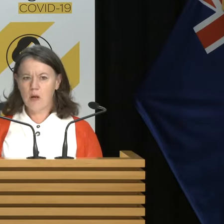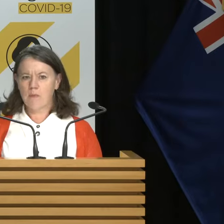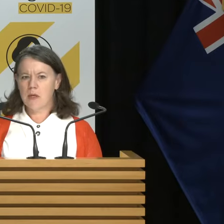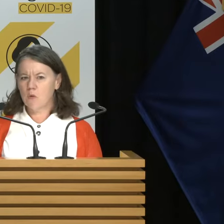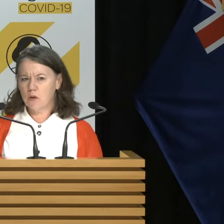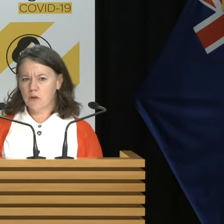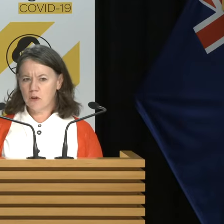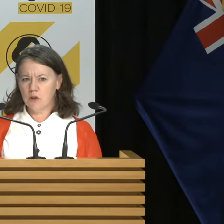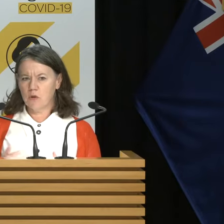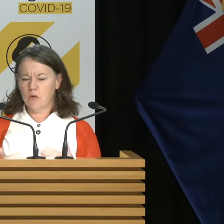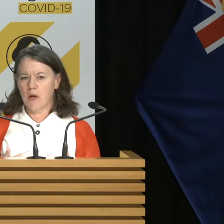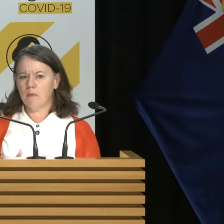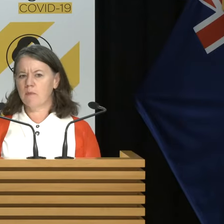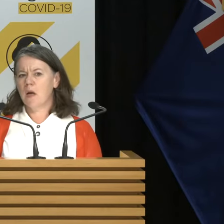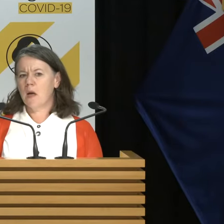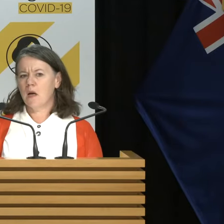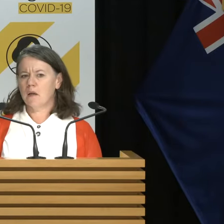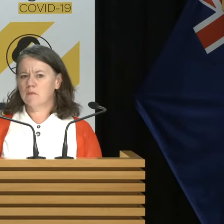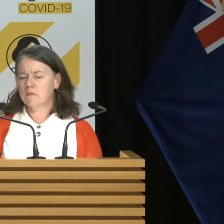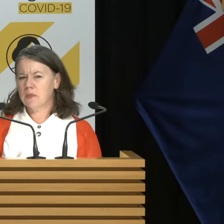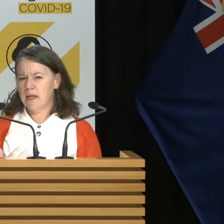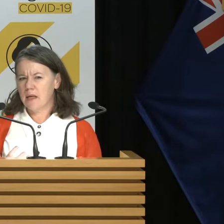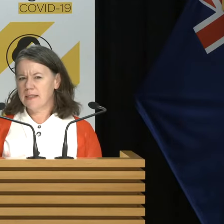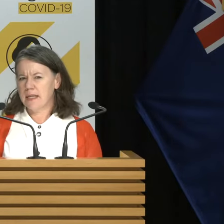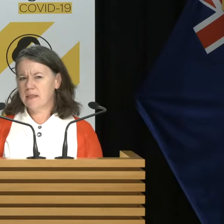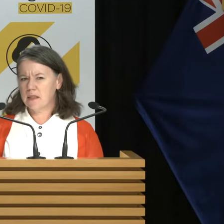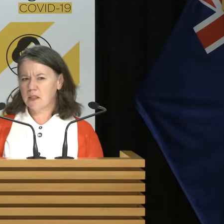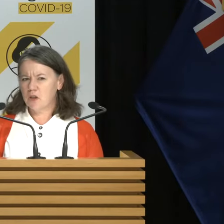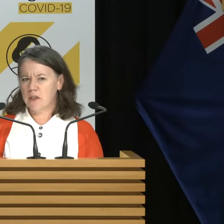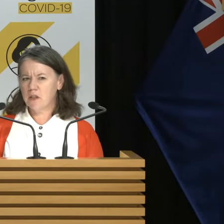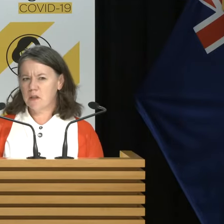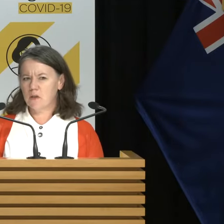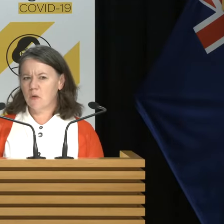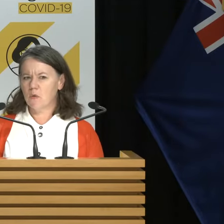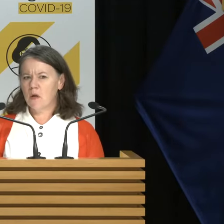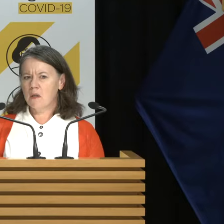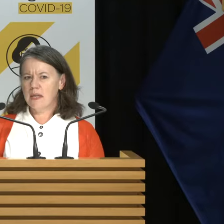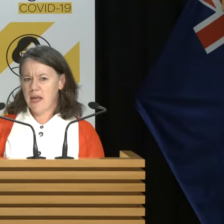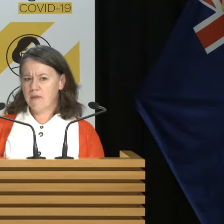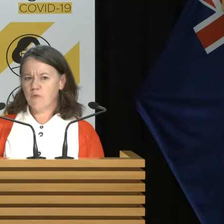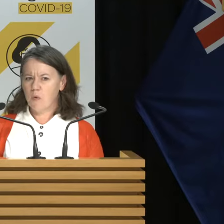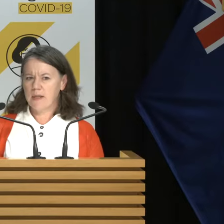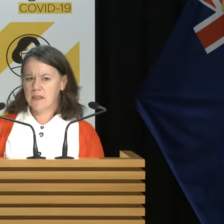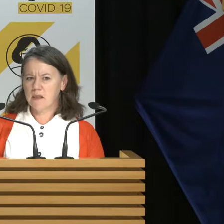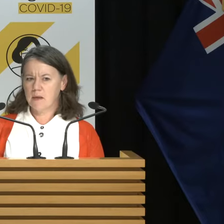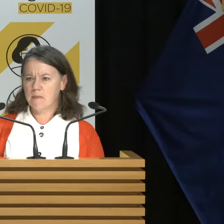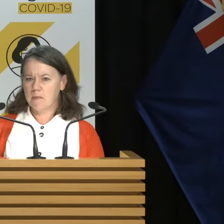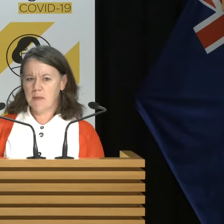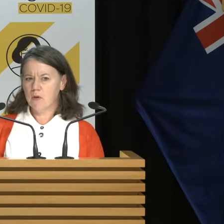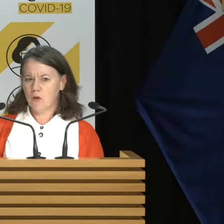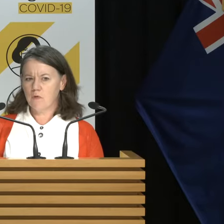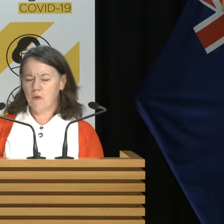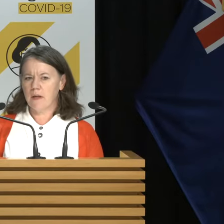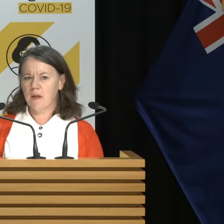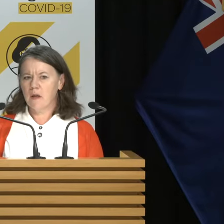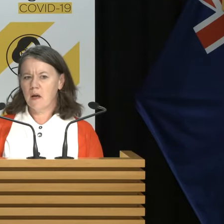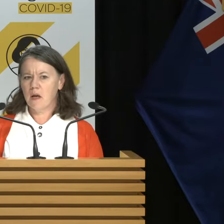stake does it need to be given the guidance. The medical Council has